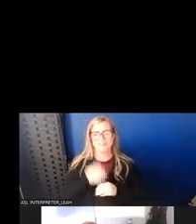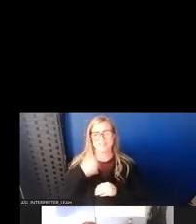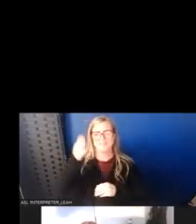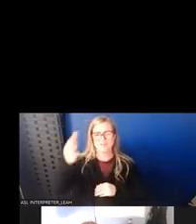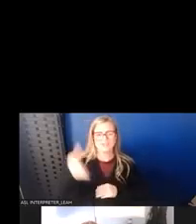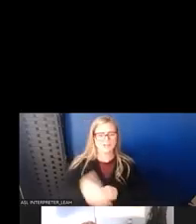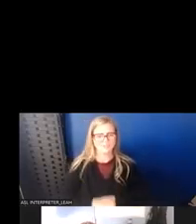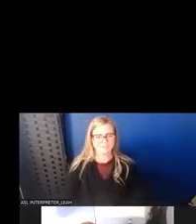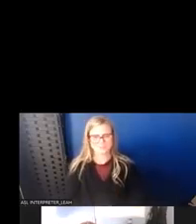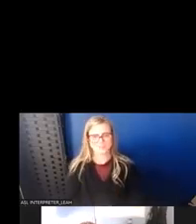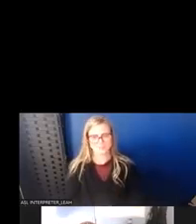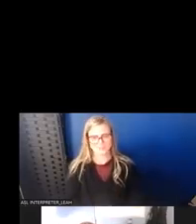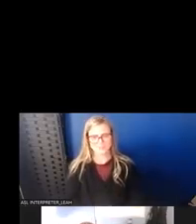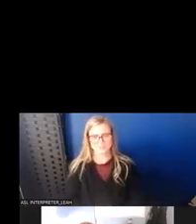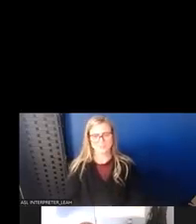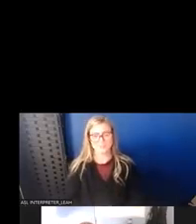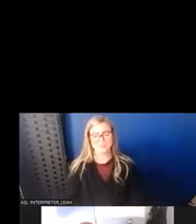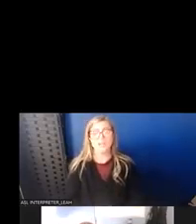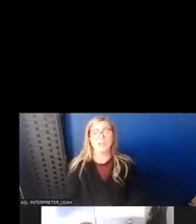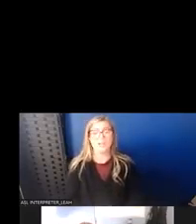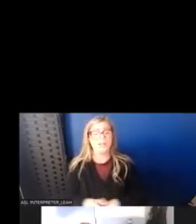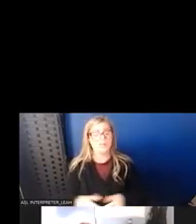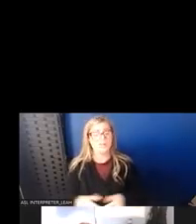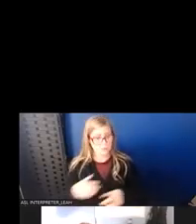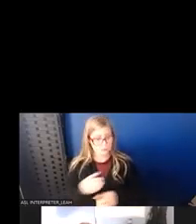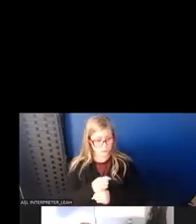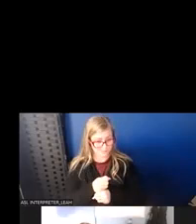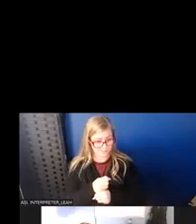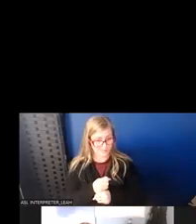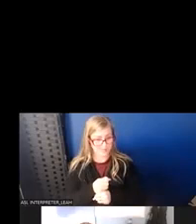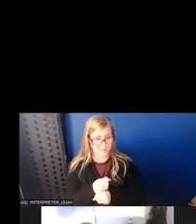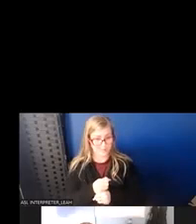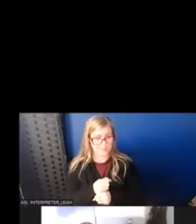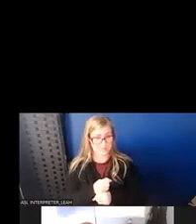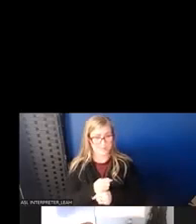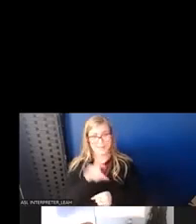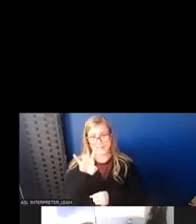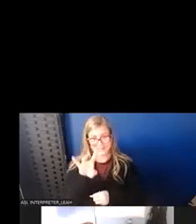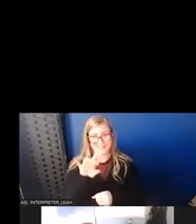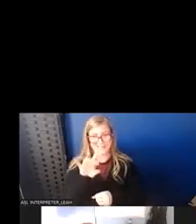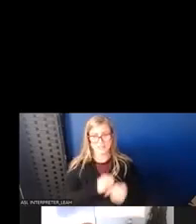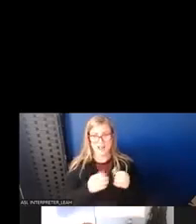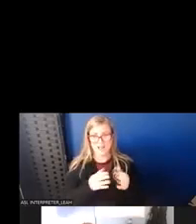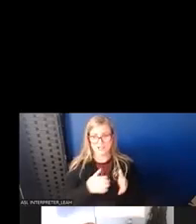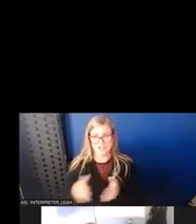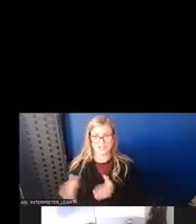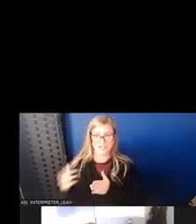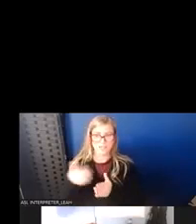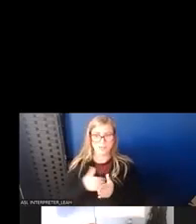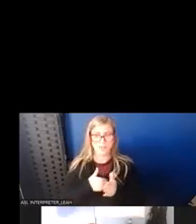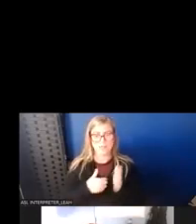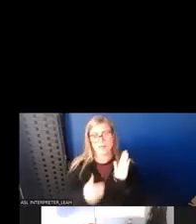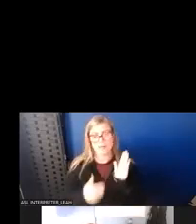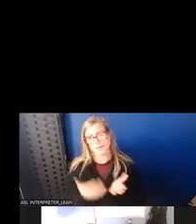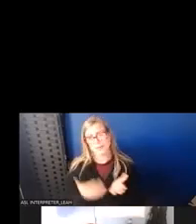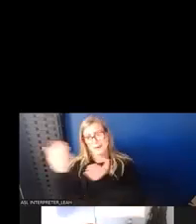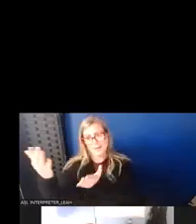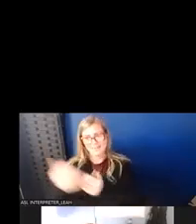So in short, the 8 strategies that we would recommend as team scientists for interdisciplinary and